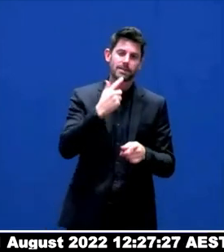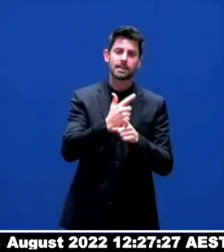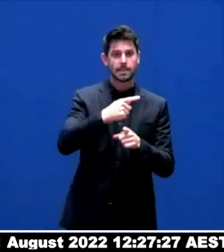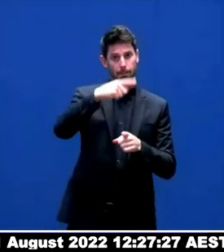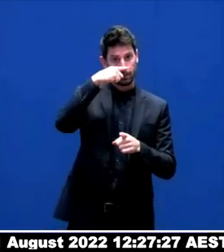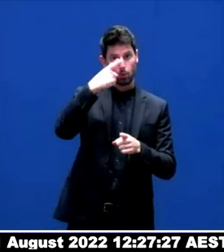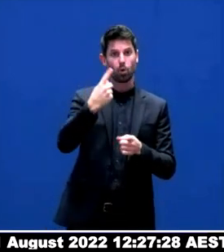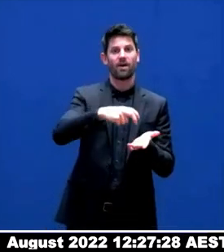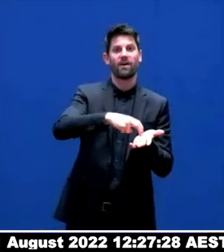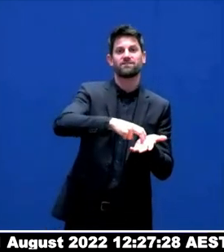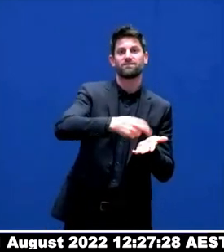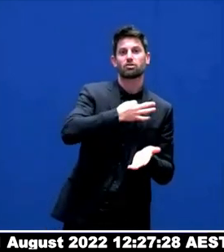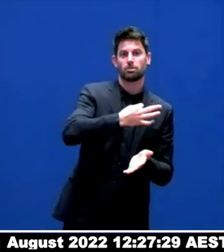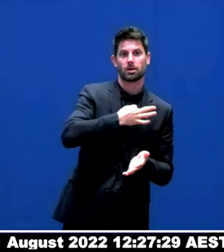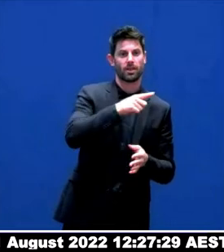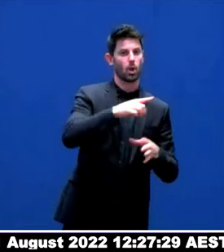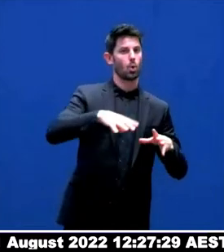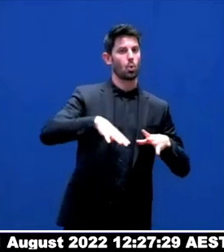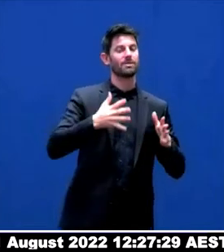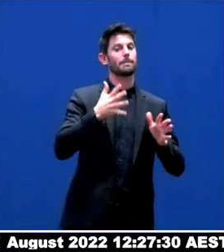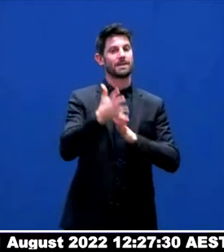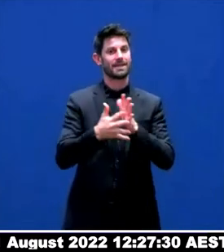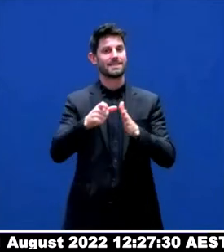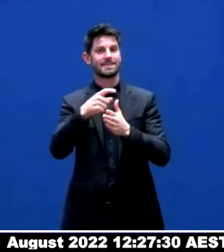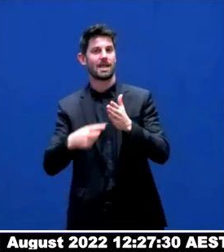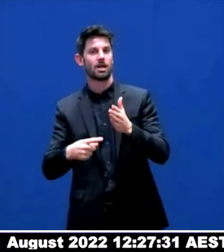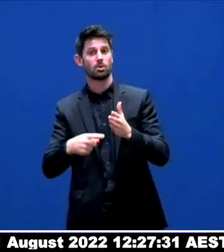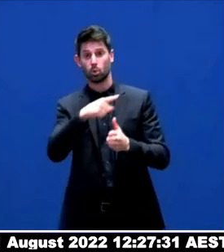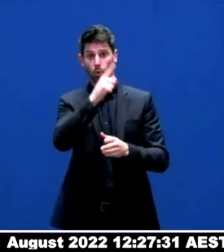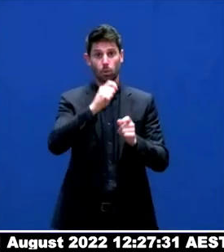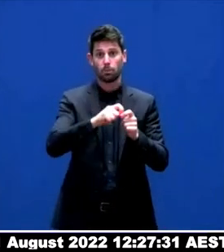disability, which can come in many forms: Physical, mental health, mental illness.